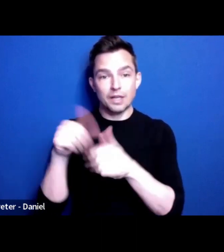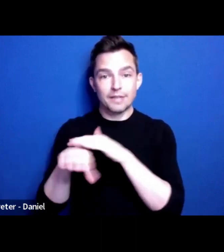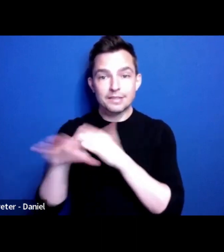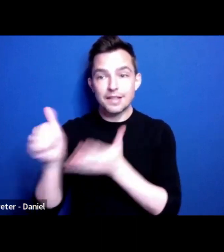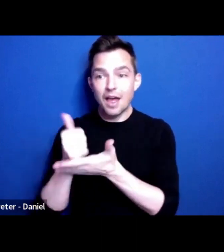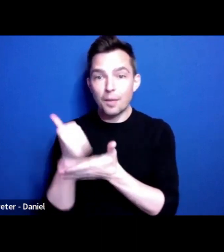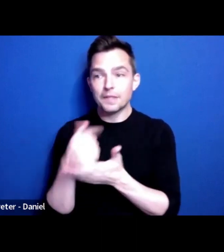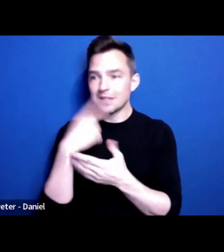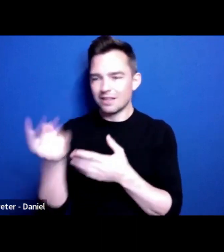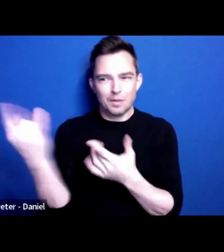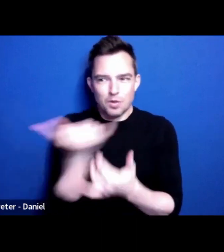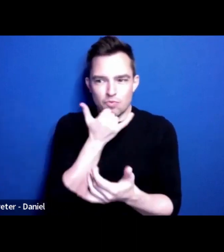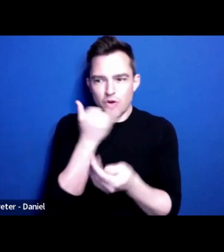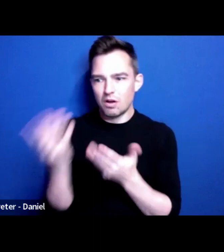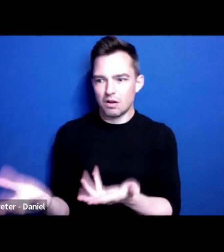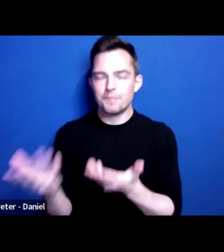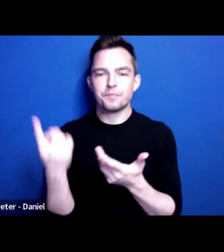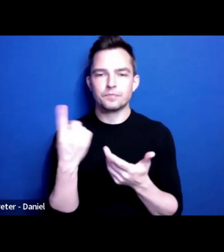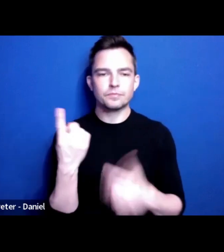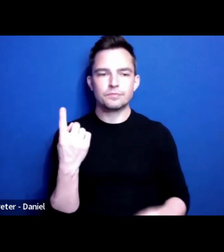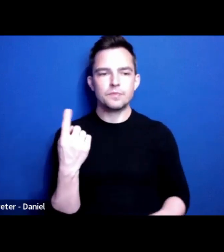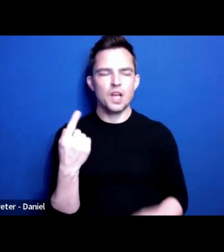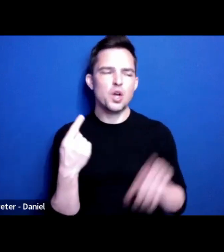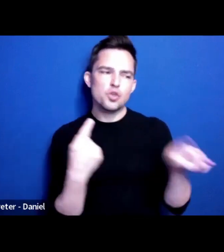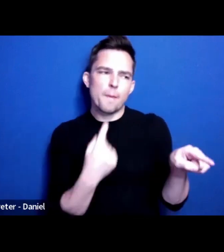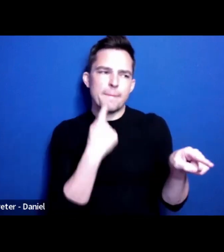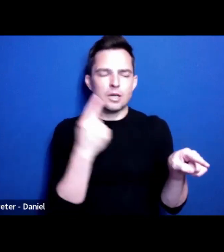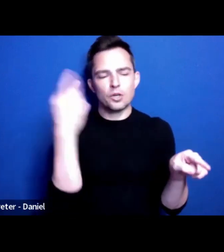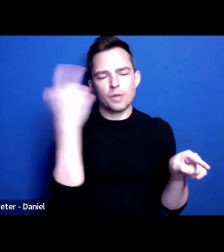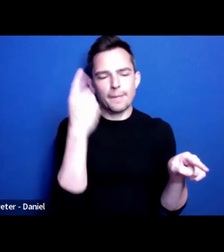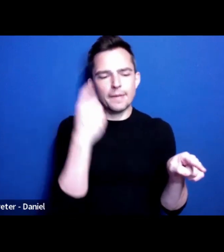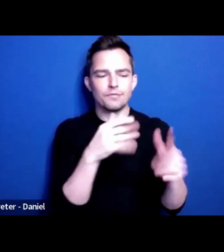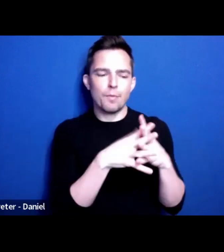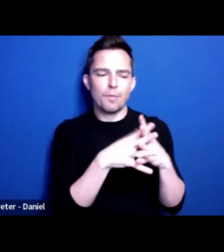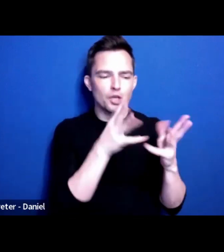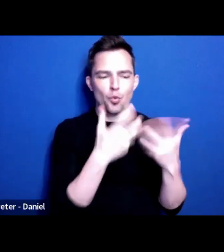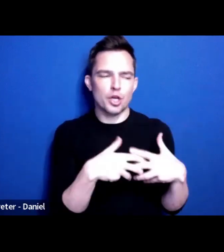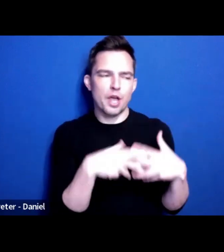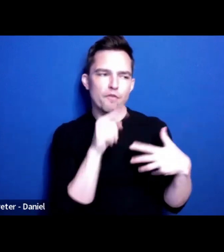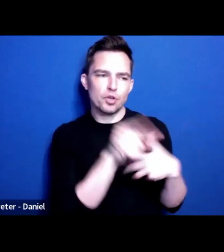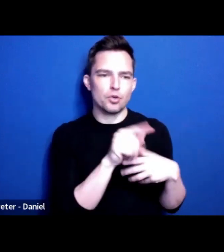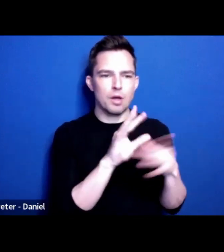was wrong, it was always I was bitter, because I football didn't work out, or I just don't